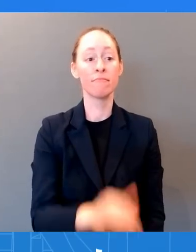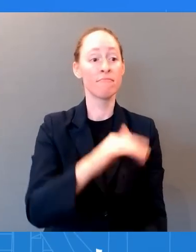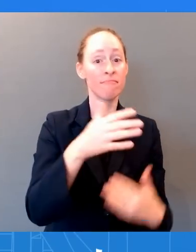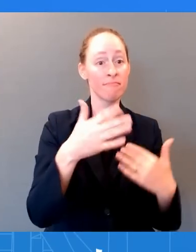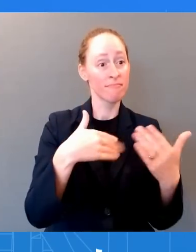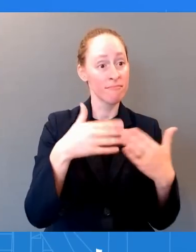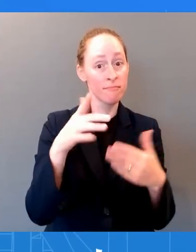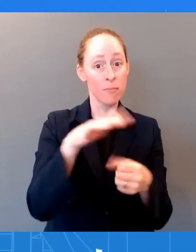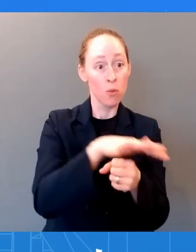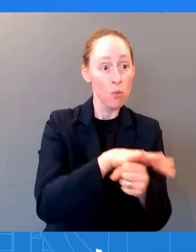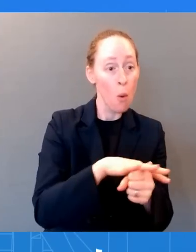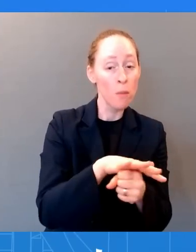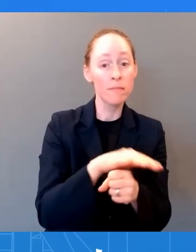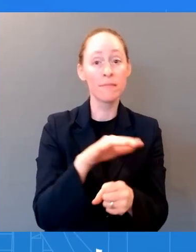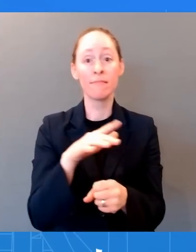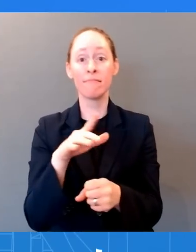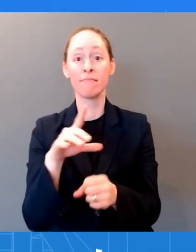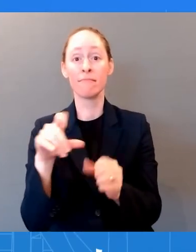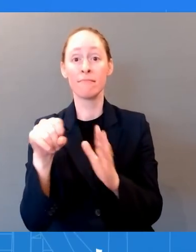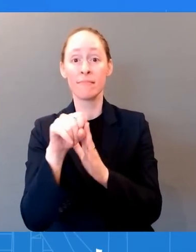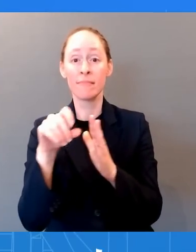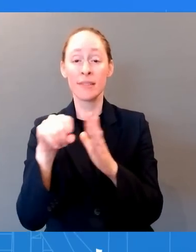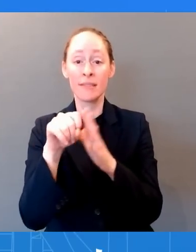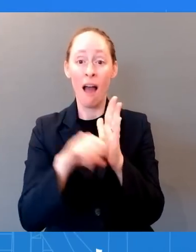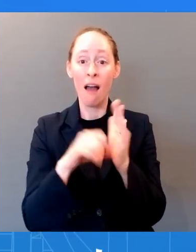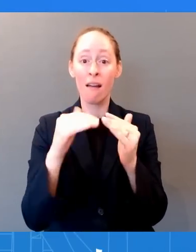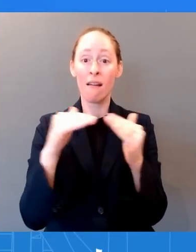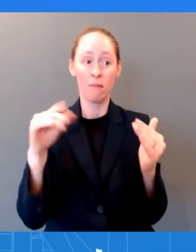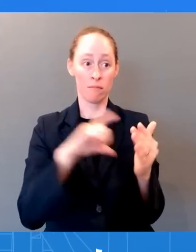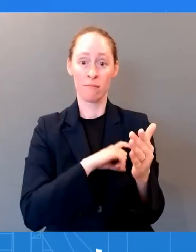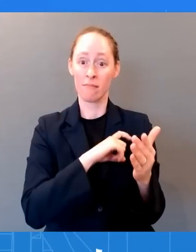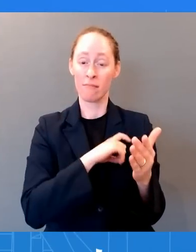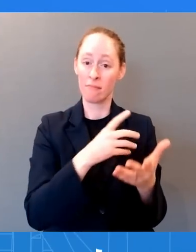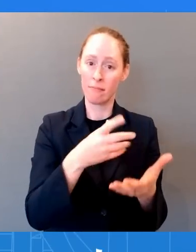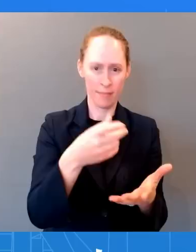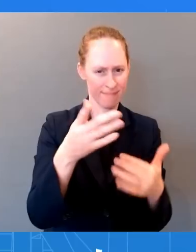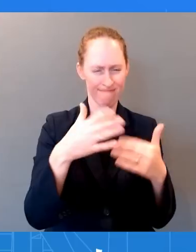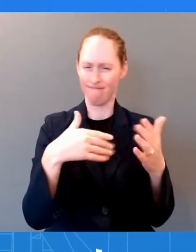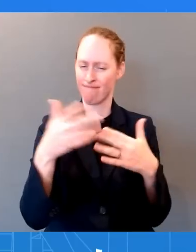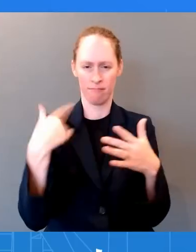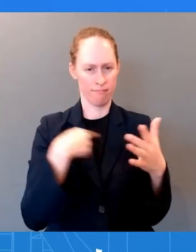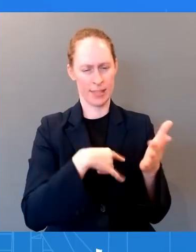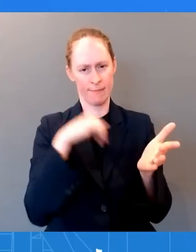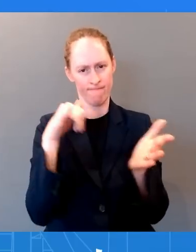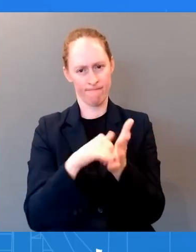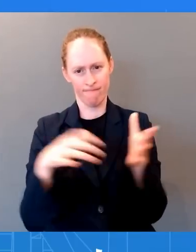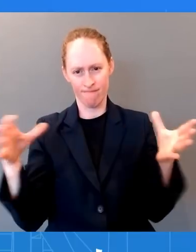to pass the most significant safety law in 30 years. He'll talk about how we have built on that momentum